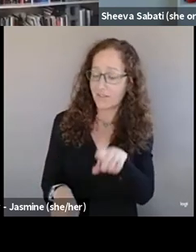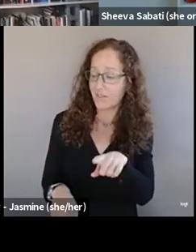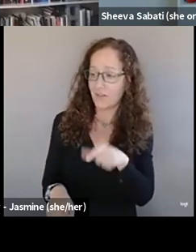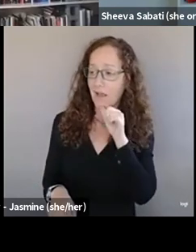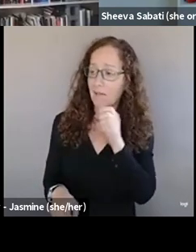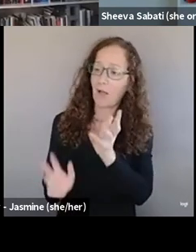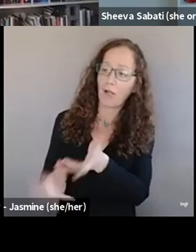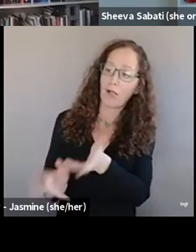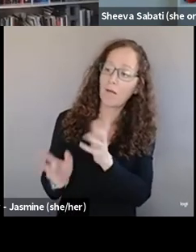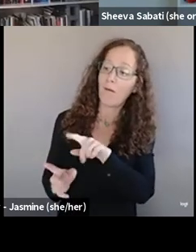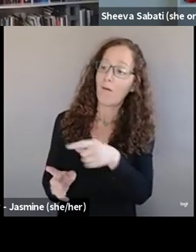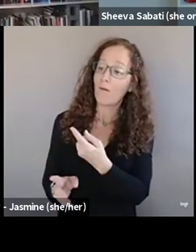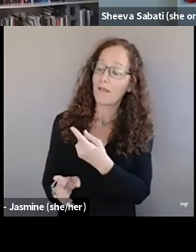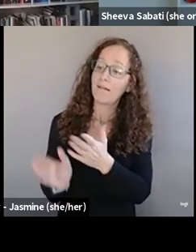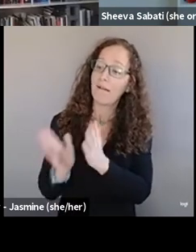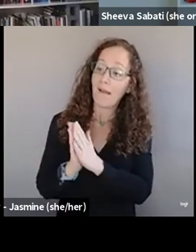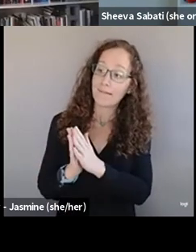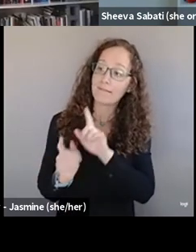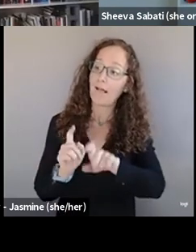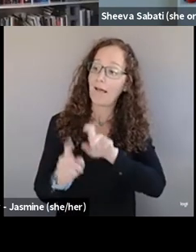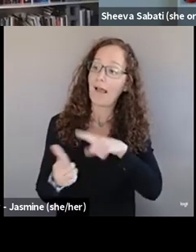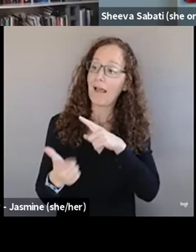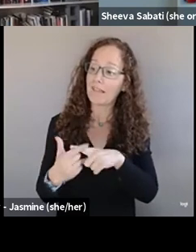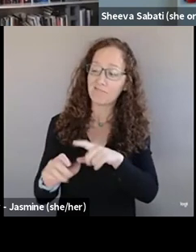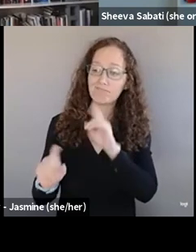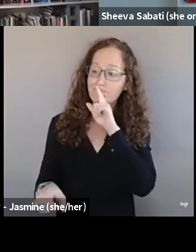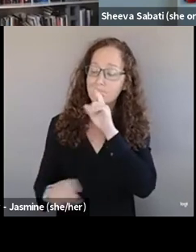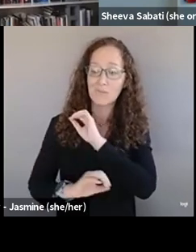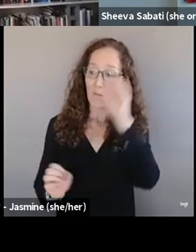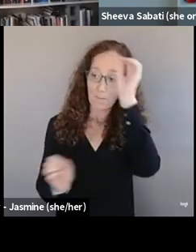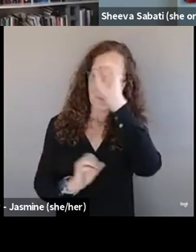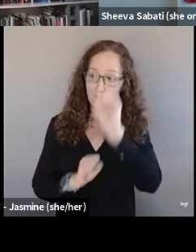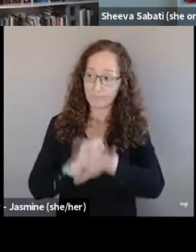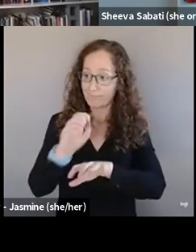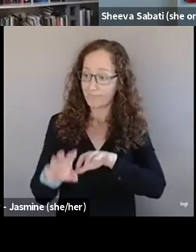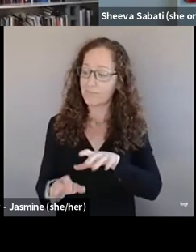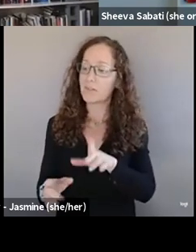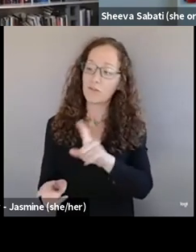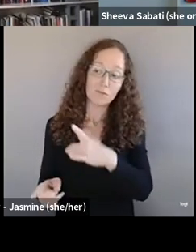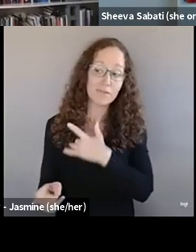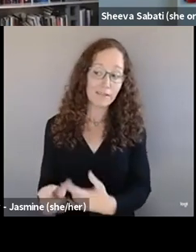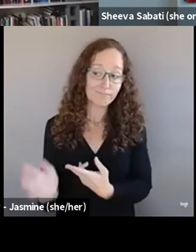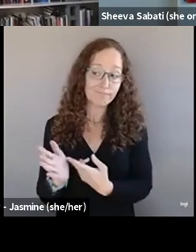questions, and not opine and speak truth as you do. How do we